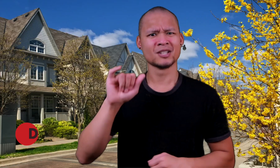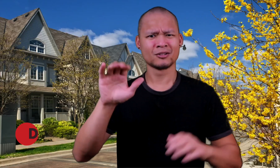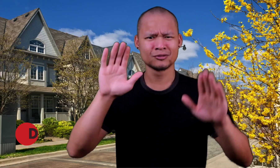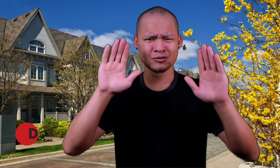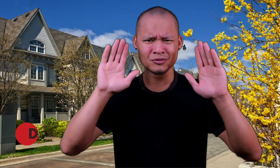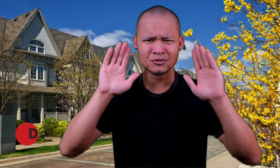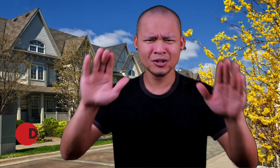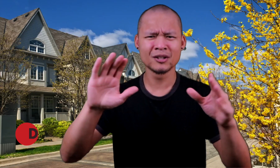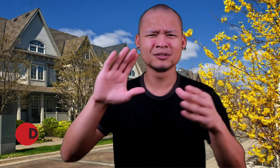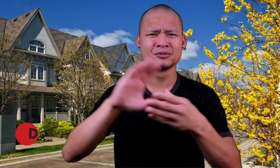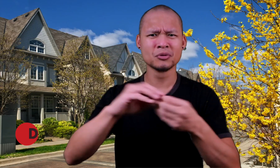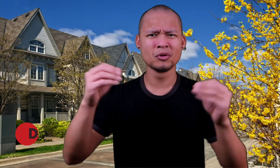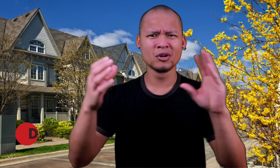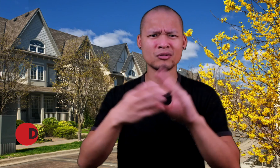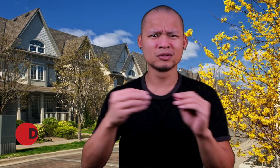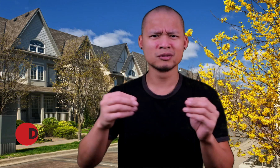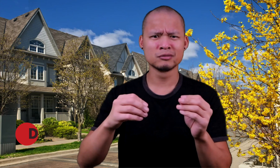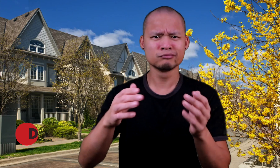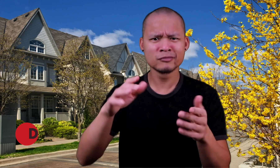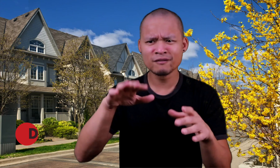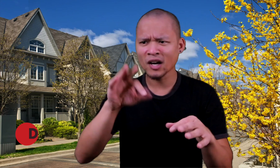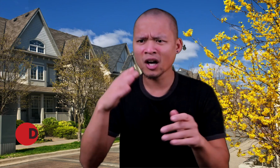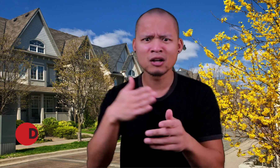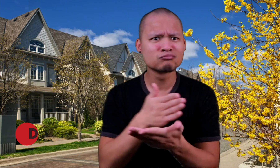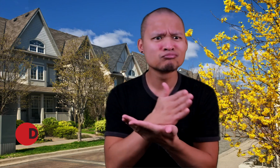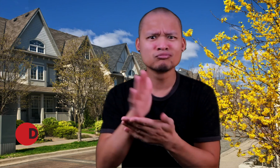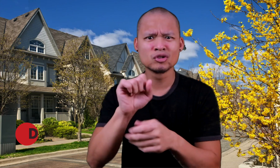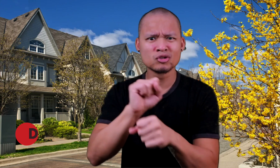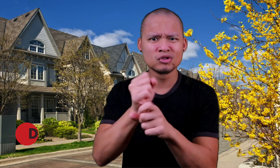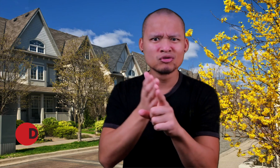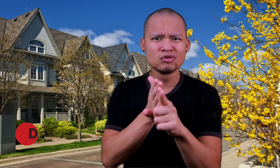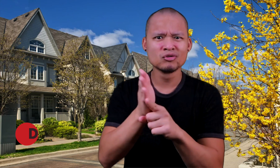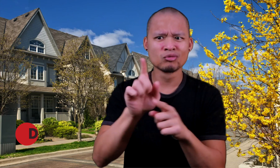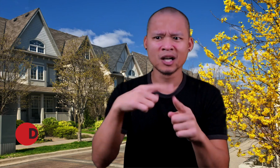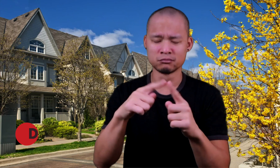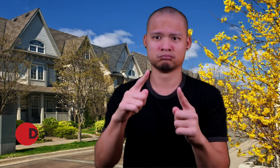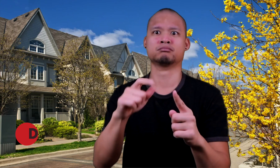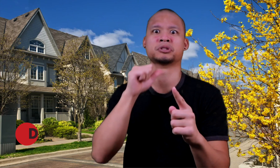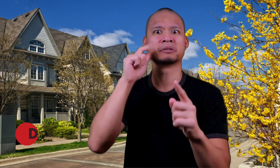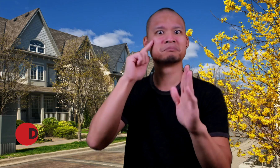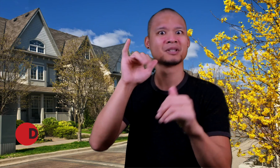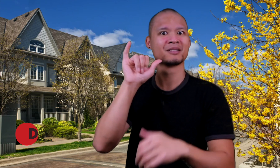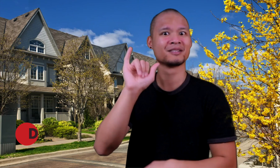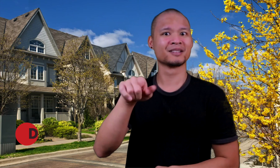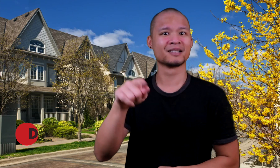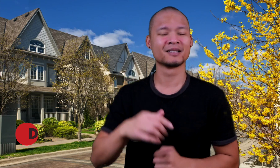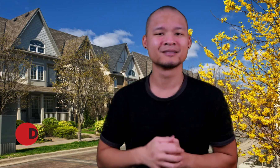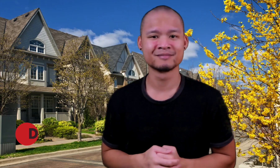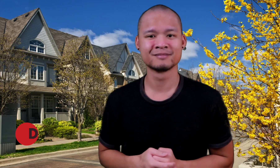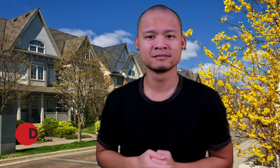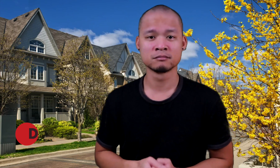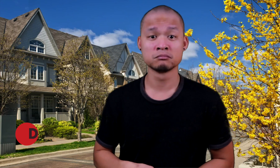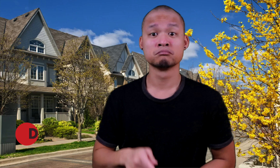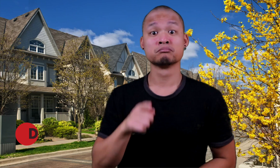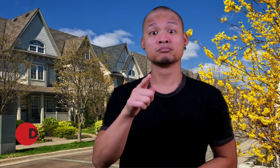[JORDAN]:: That is a great story about finding a new career when you least expect it! What is the biggest challenge